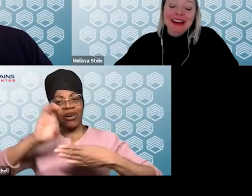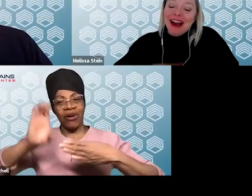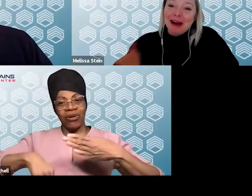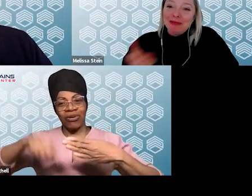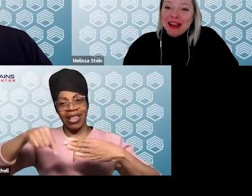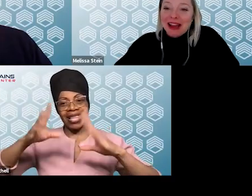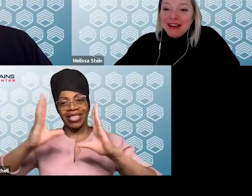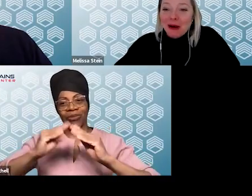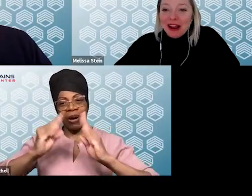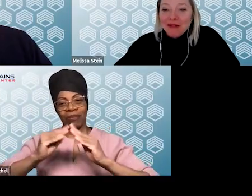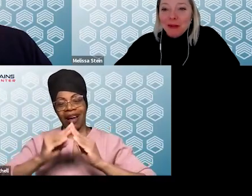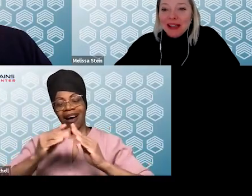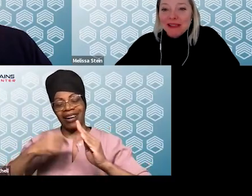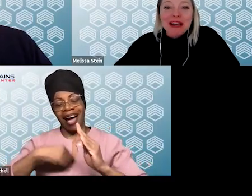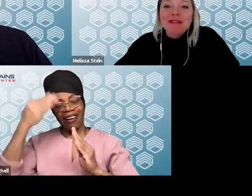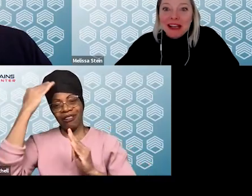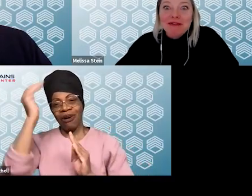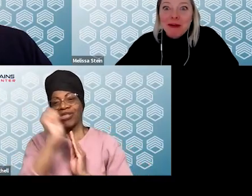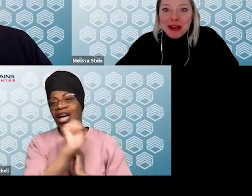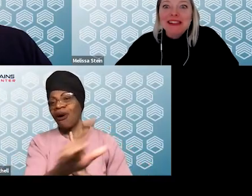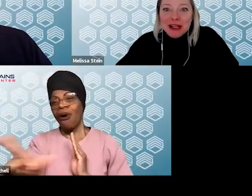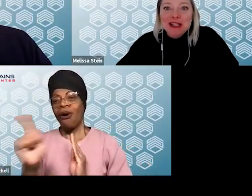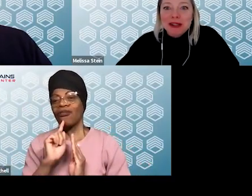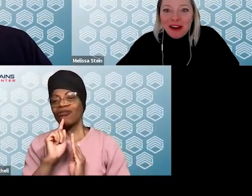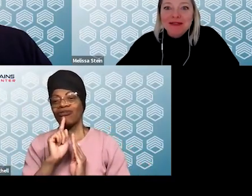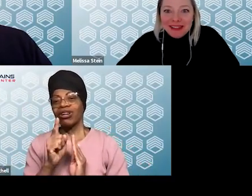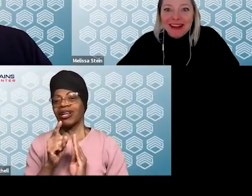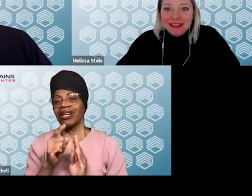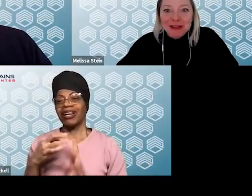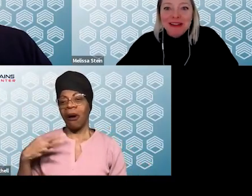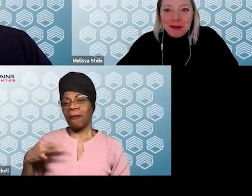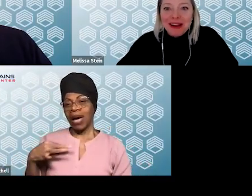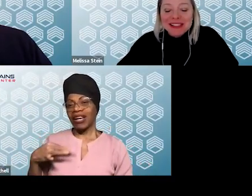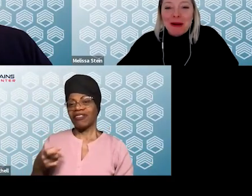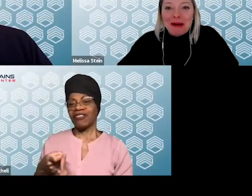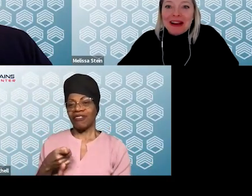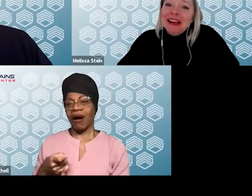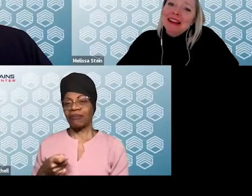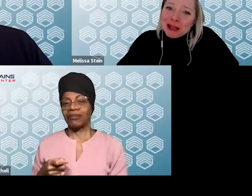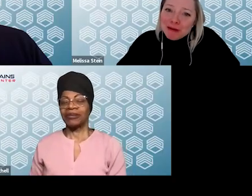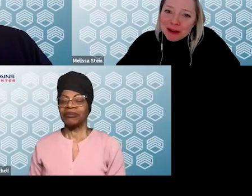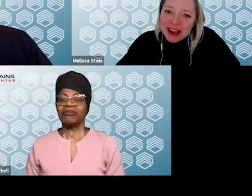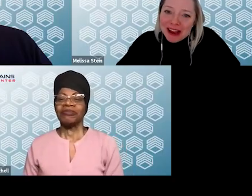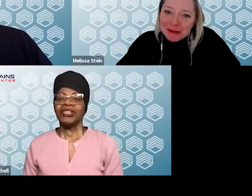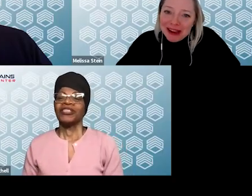and I know that everyone has benefited from it as much as we thought that they would. So thank you for your time